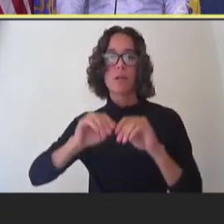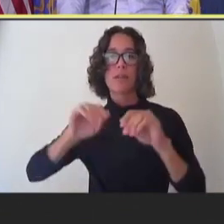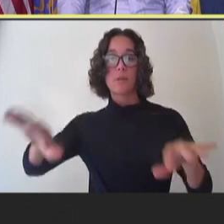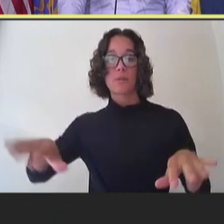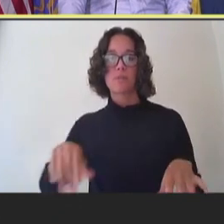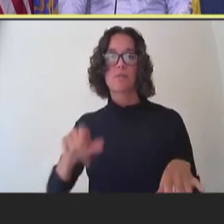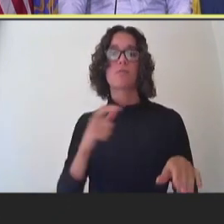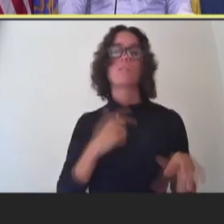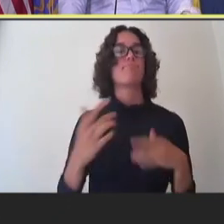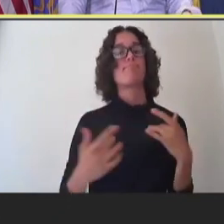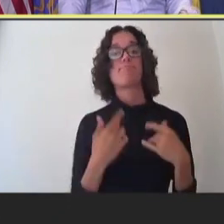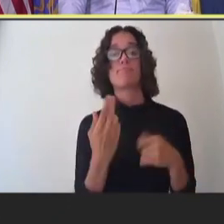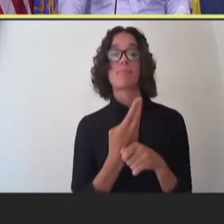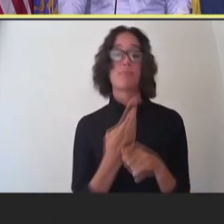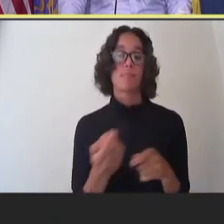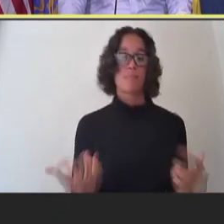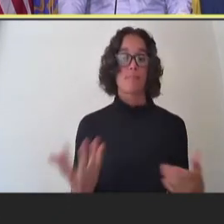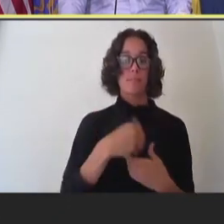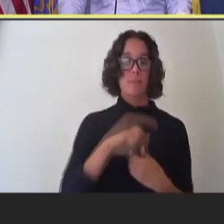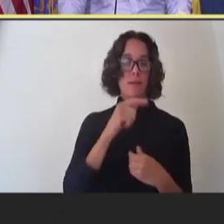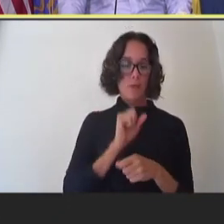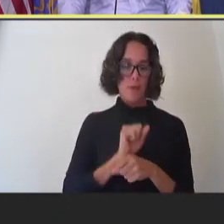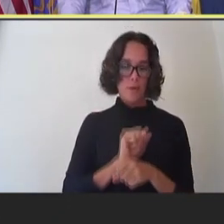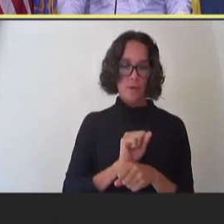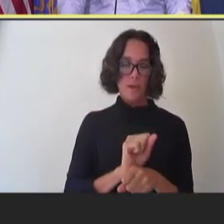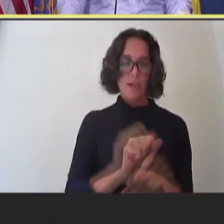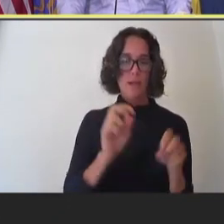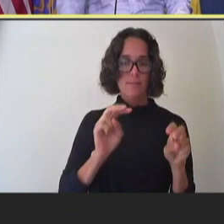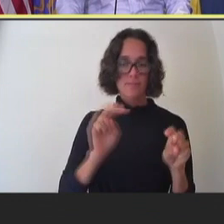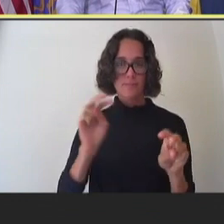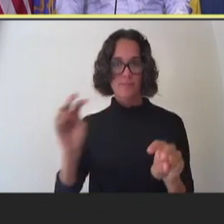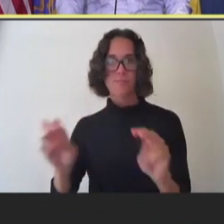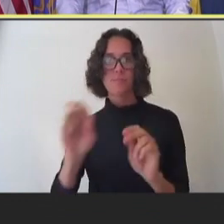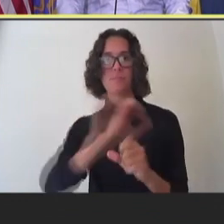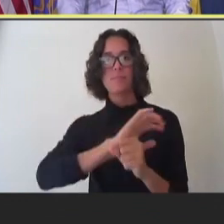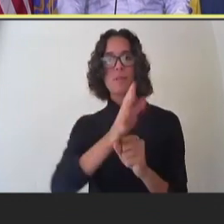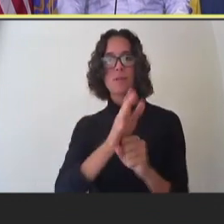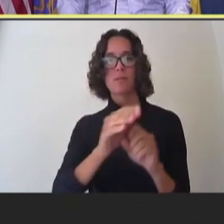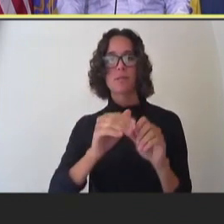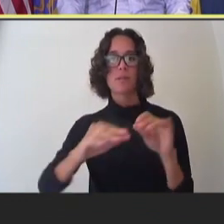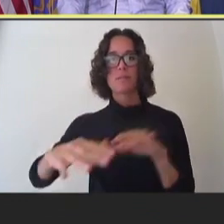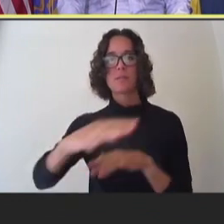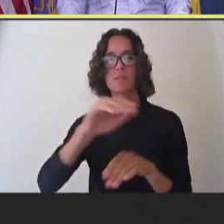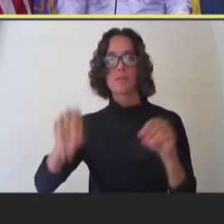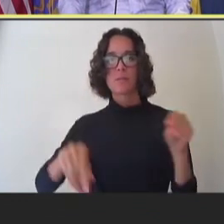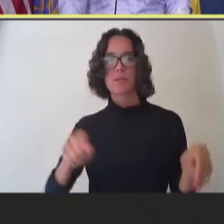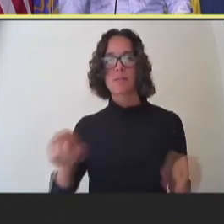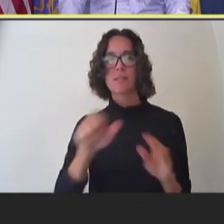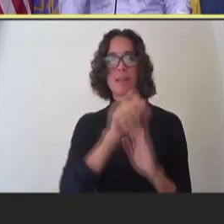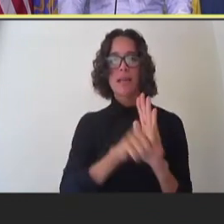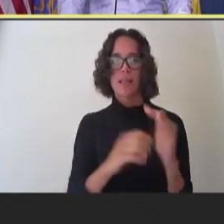and into the fall, monitoring COVID-19 transmission rates at the state level.